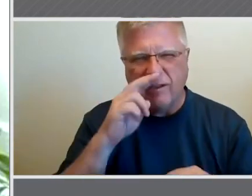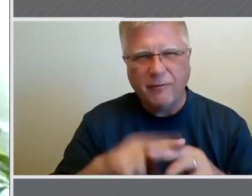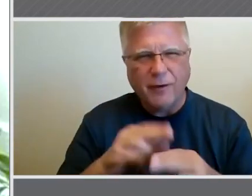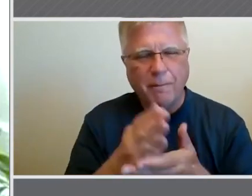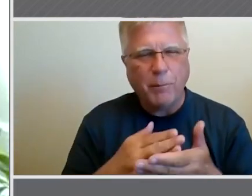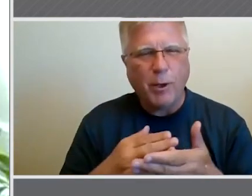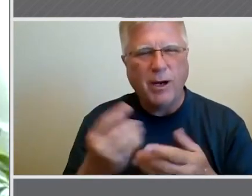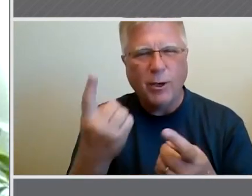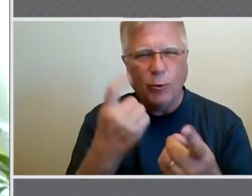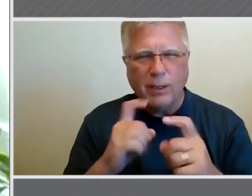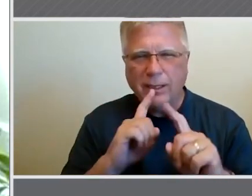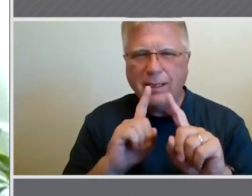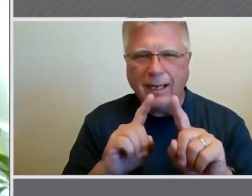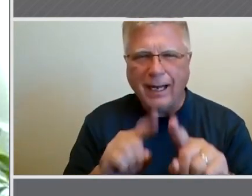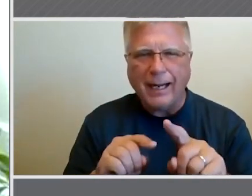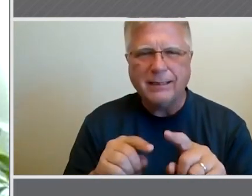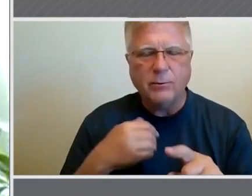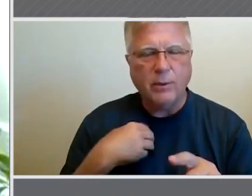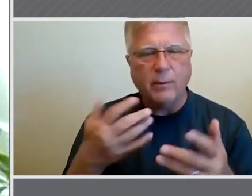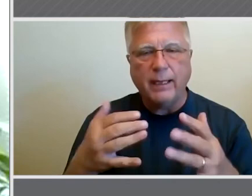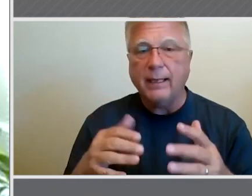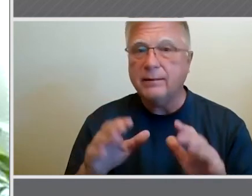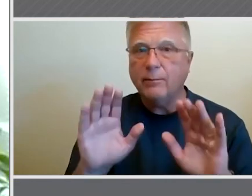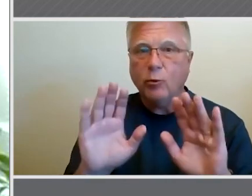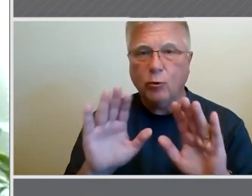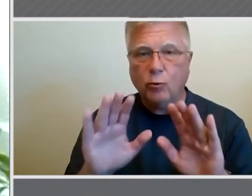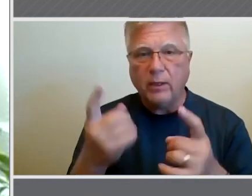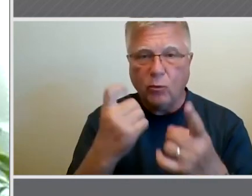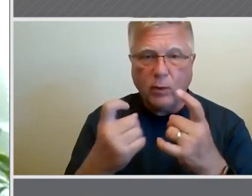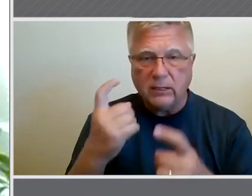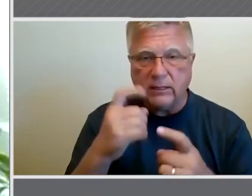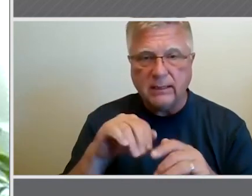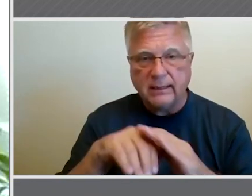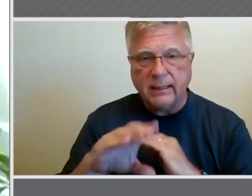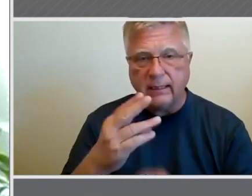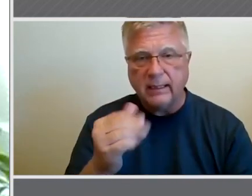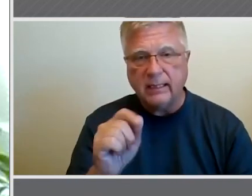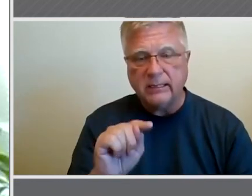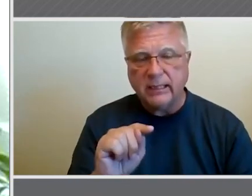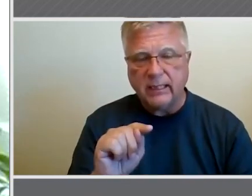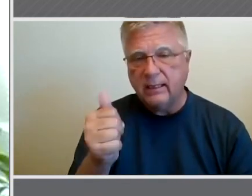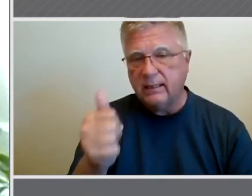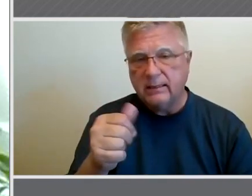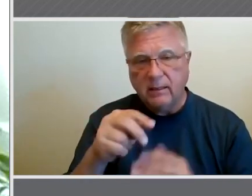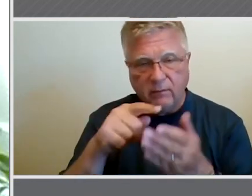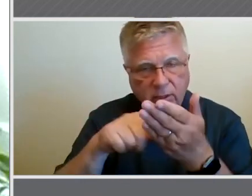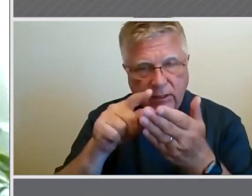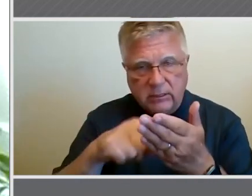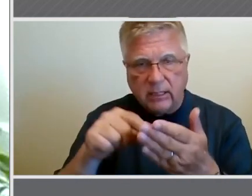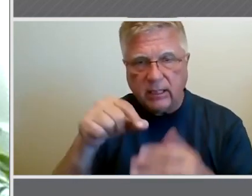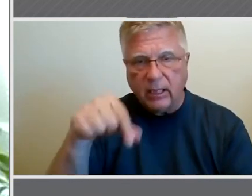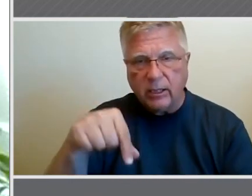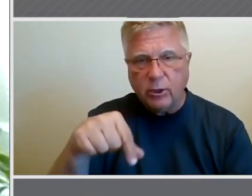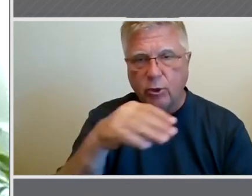great questions in the chat again you can check out the q amp a button at the bottom of your screen you can type in an answer there.